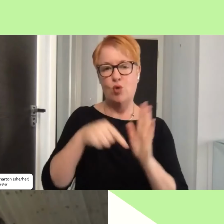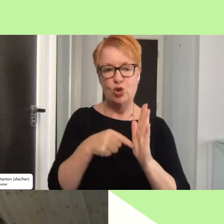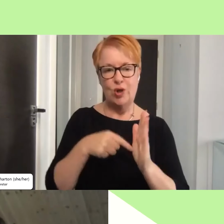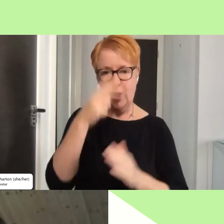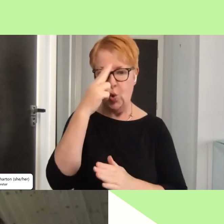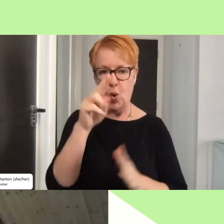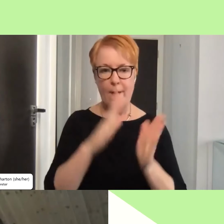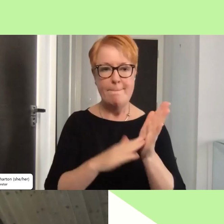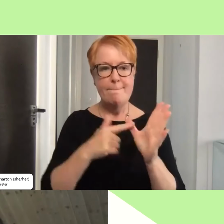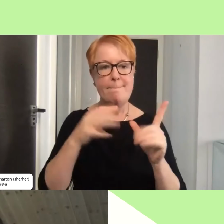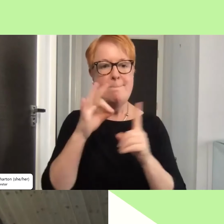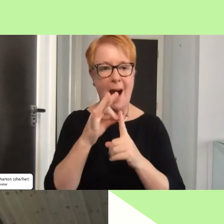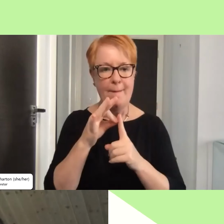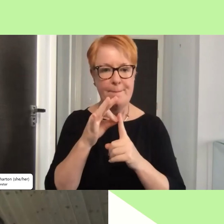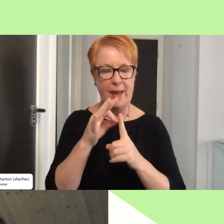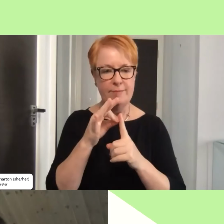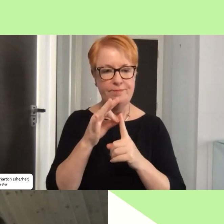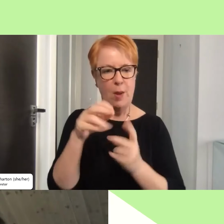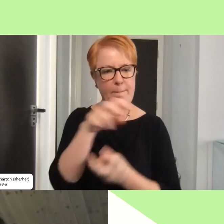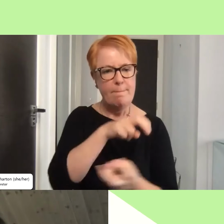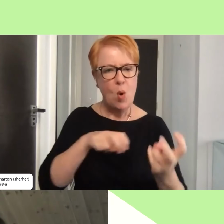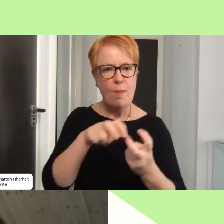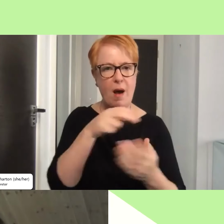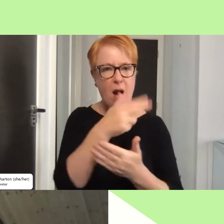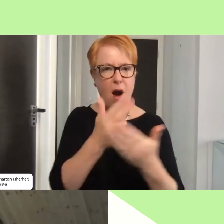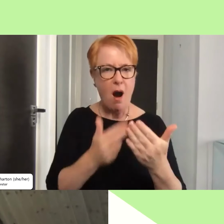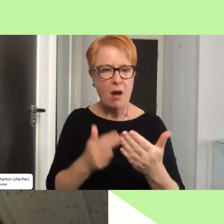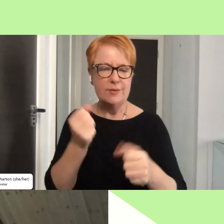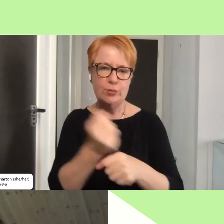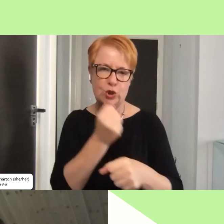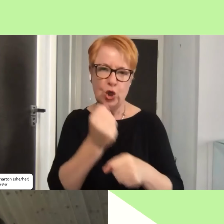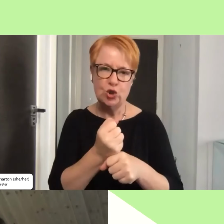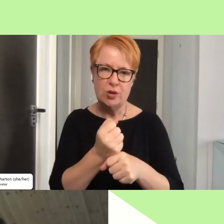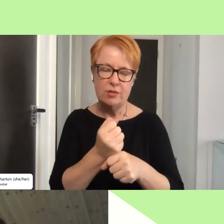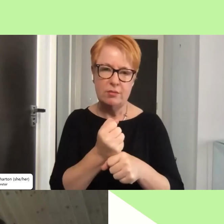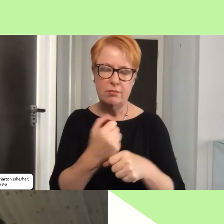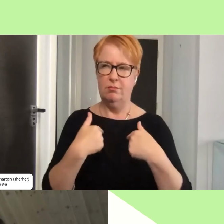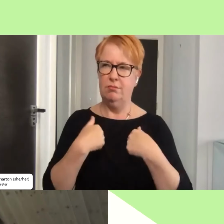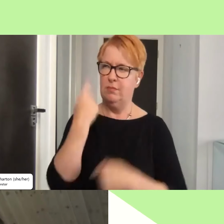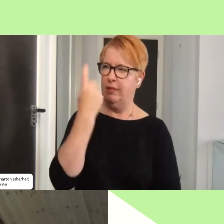where I wanted to rethink how an art institution is built in order to do other kinds of works